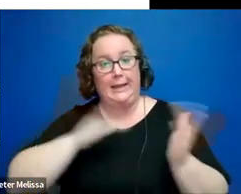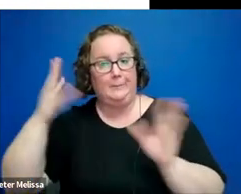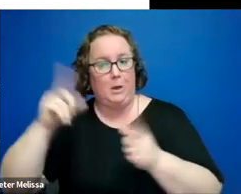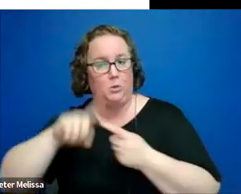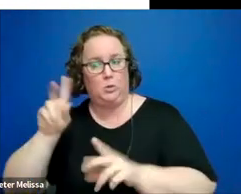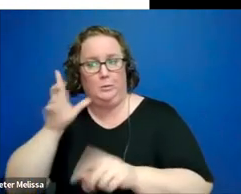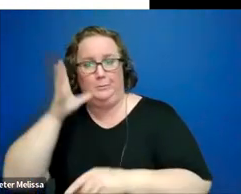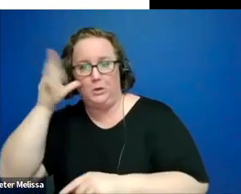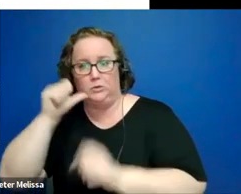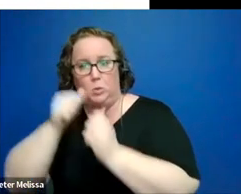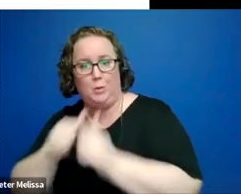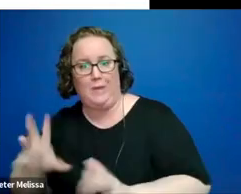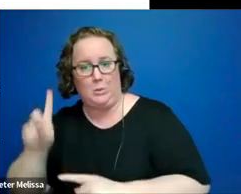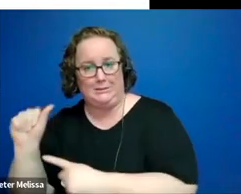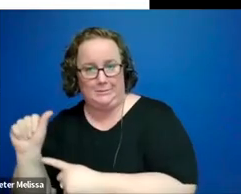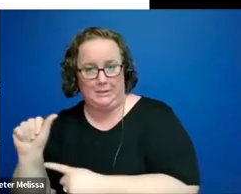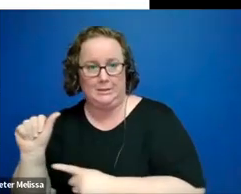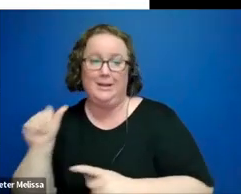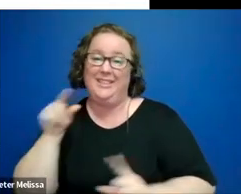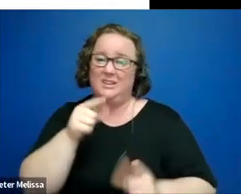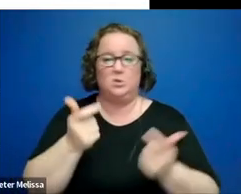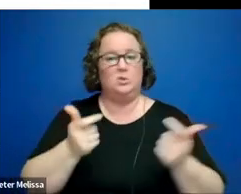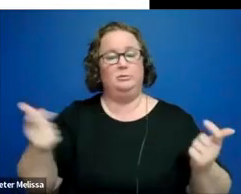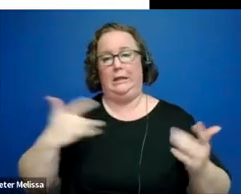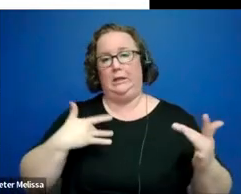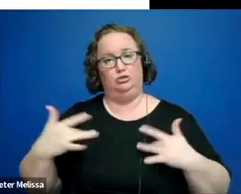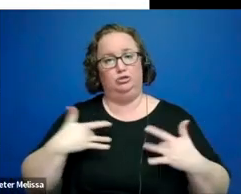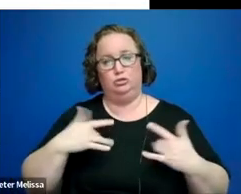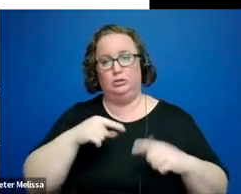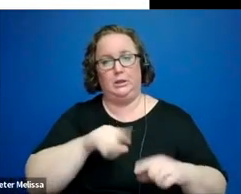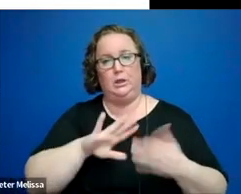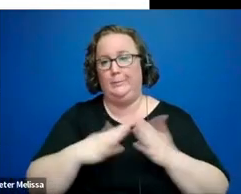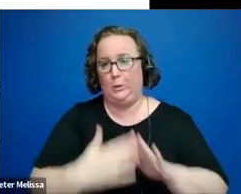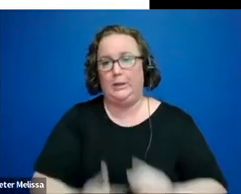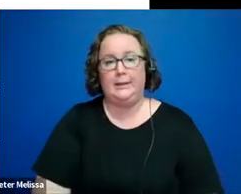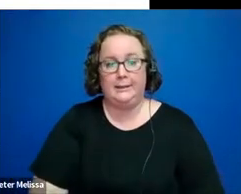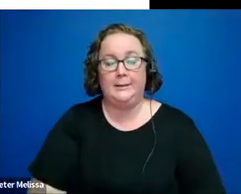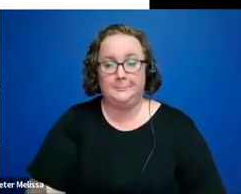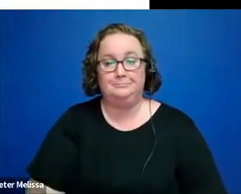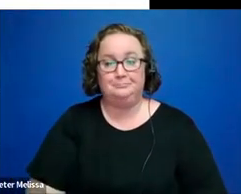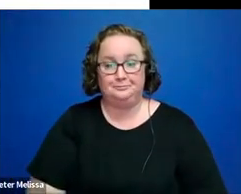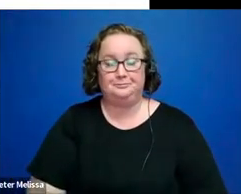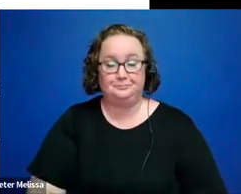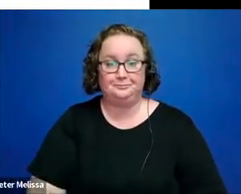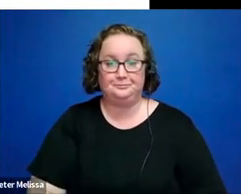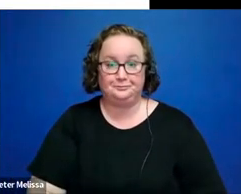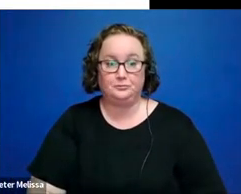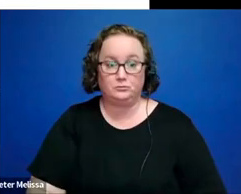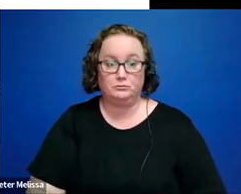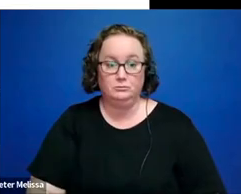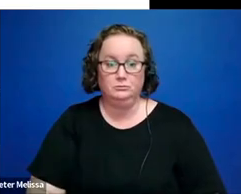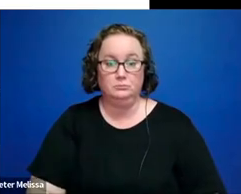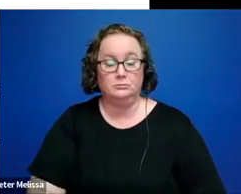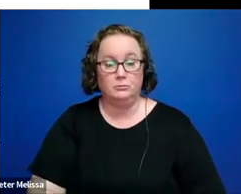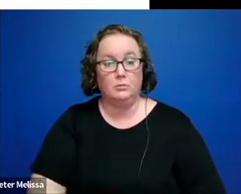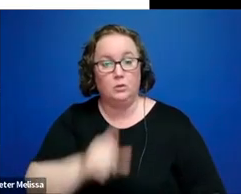concern in in this community and it seems to be this